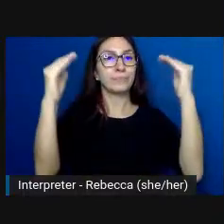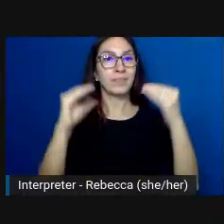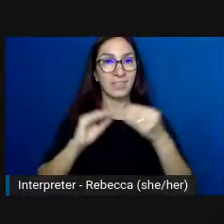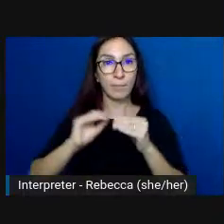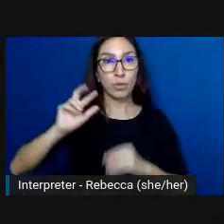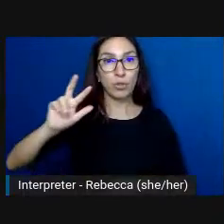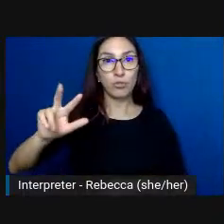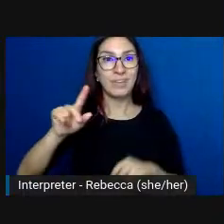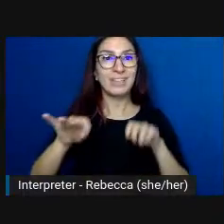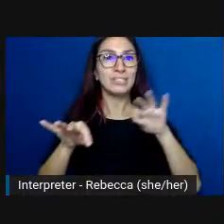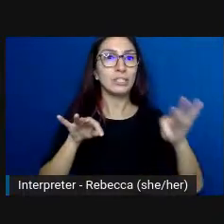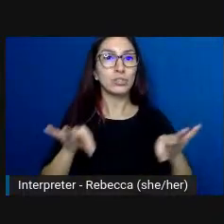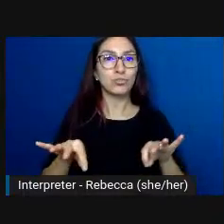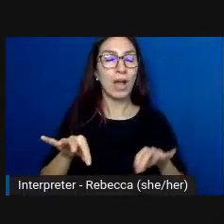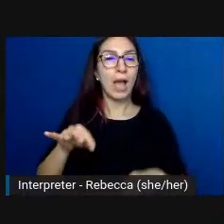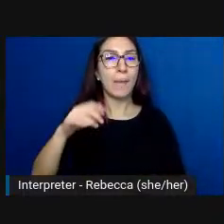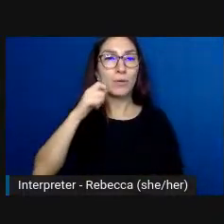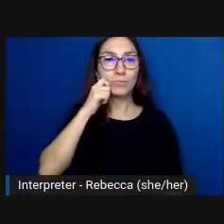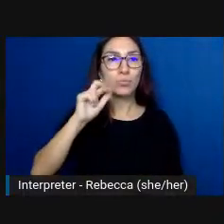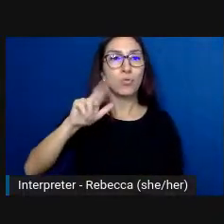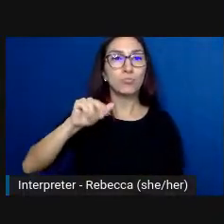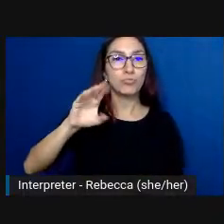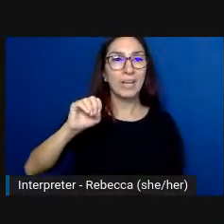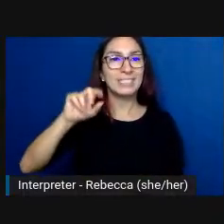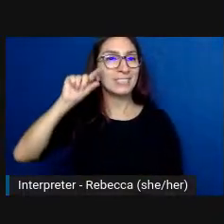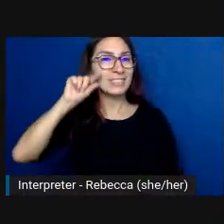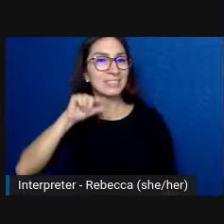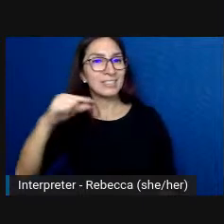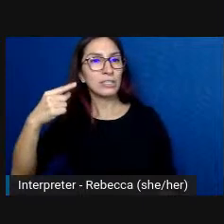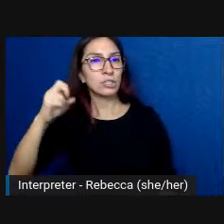and difficult for people with vision impairment using screen reading technology